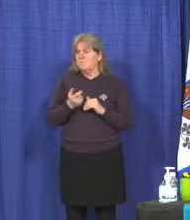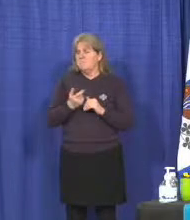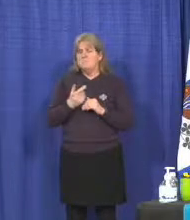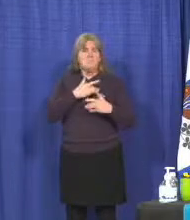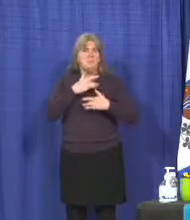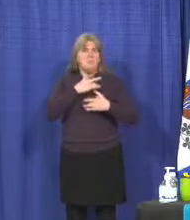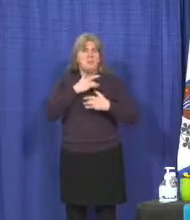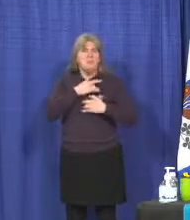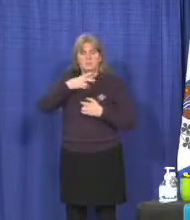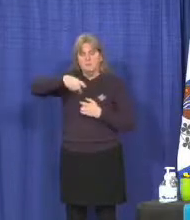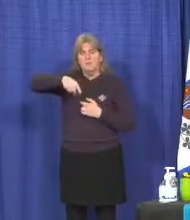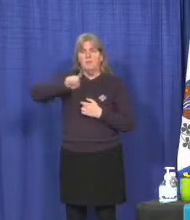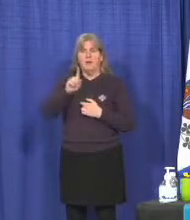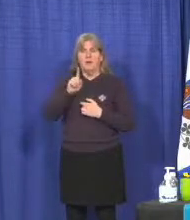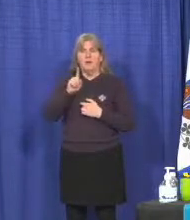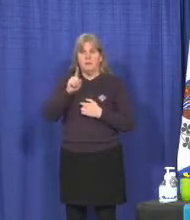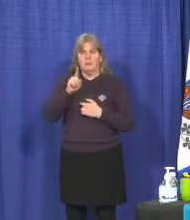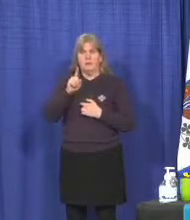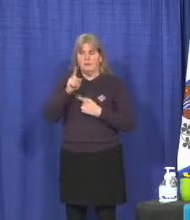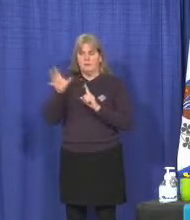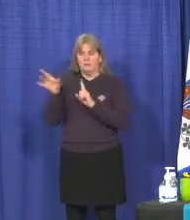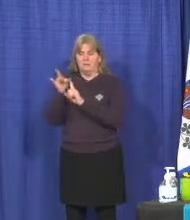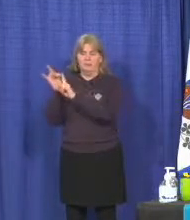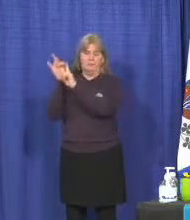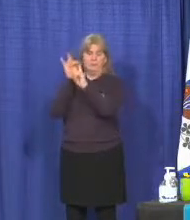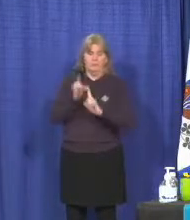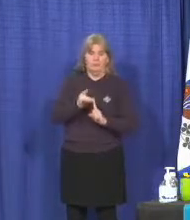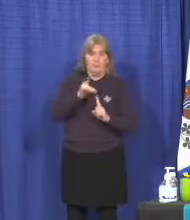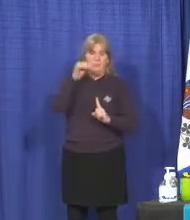concerned about it coming to the Yukon.